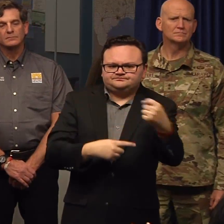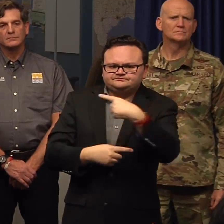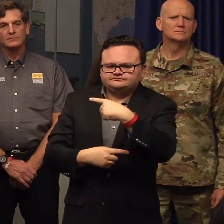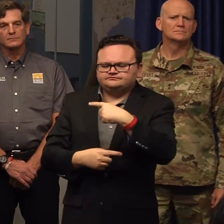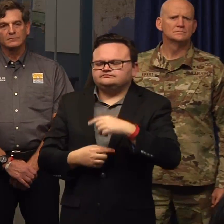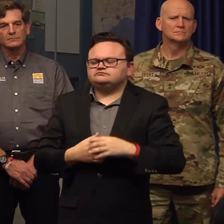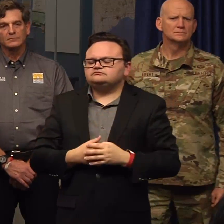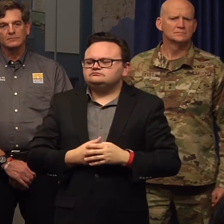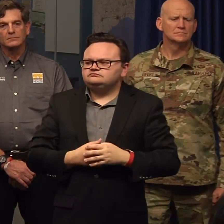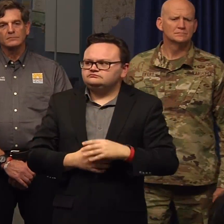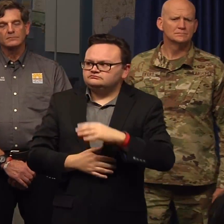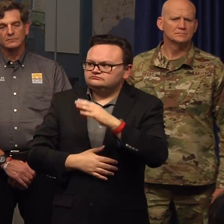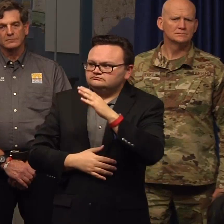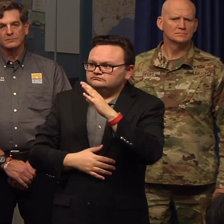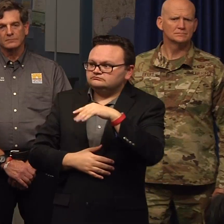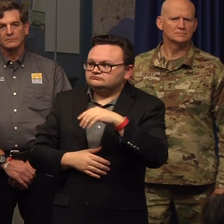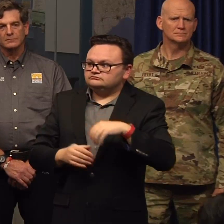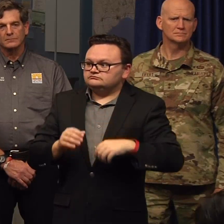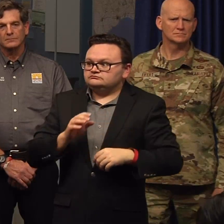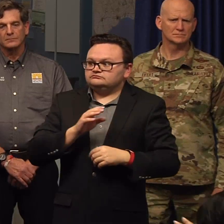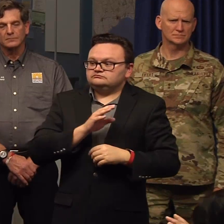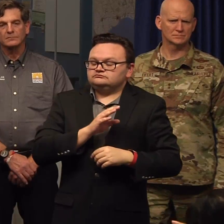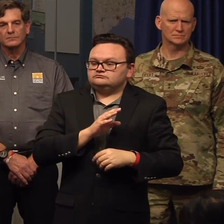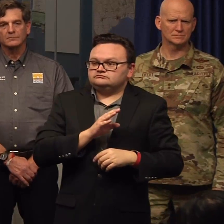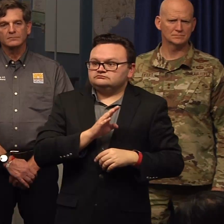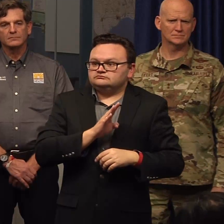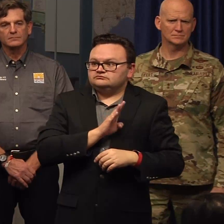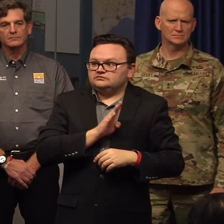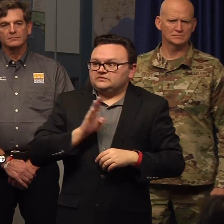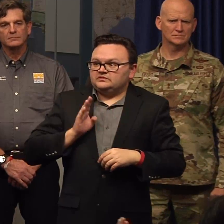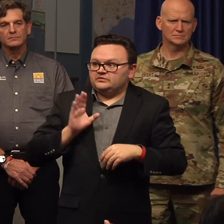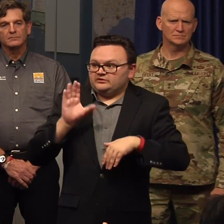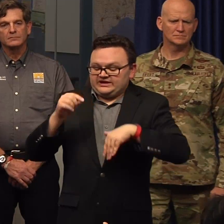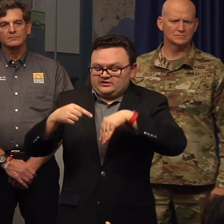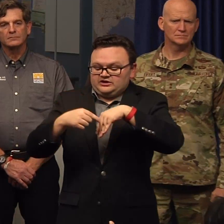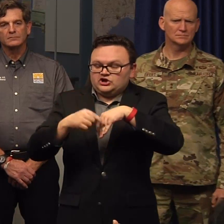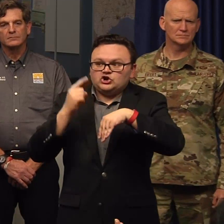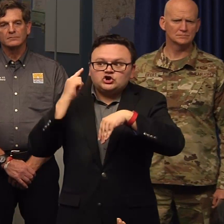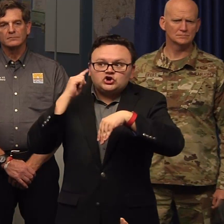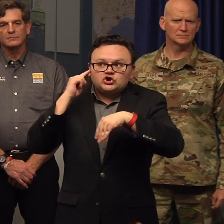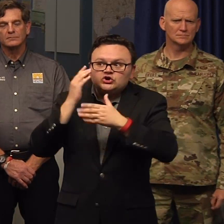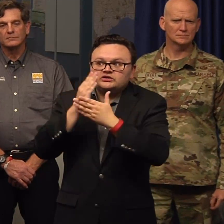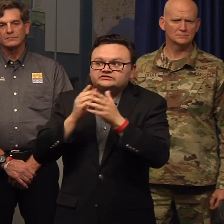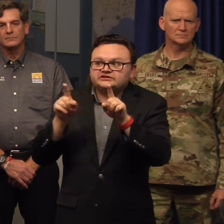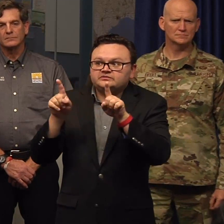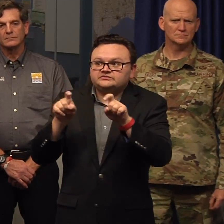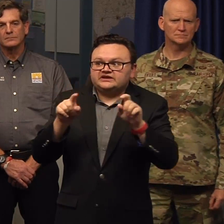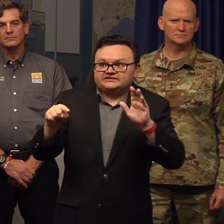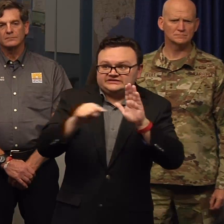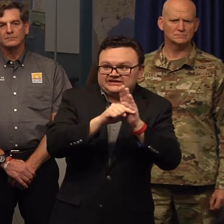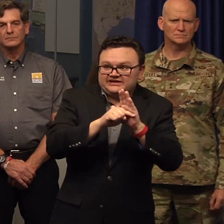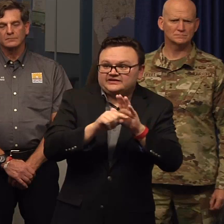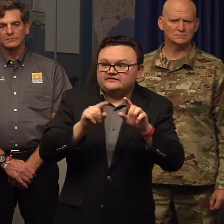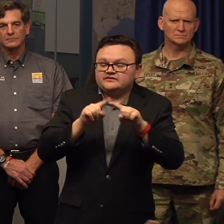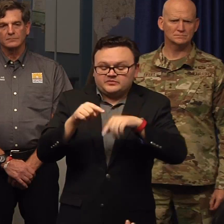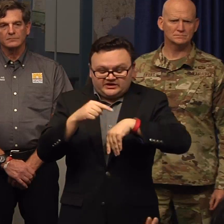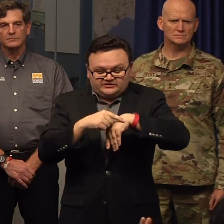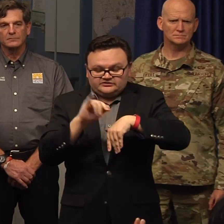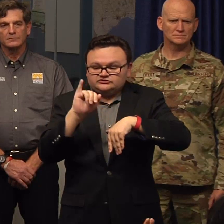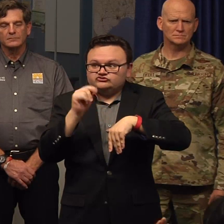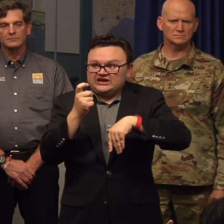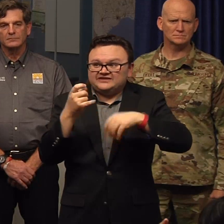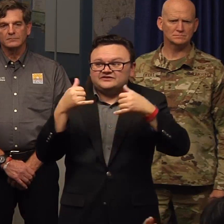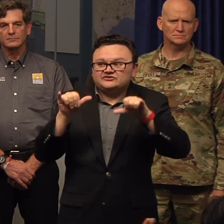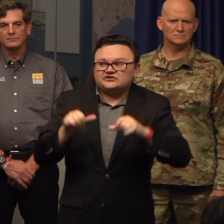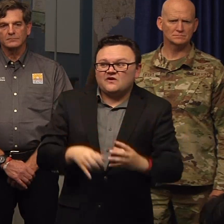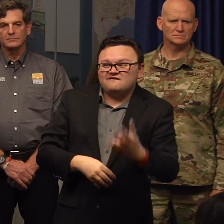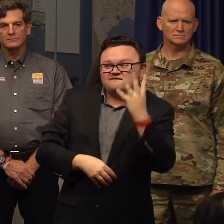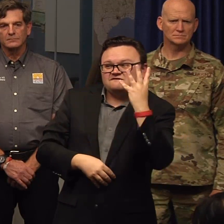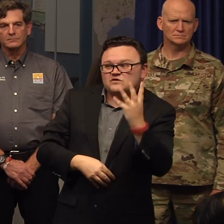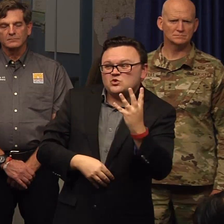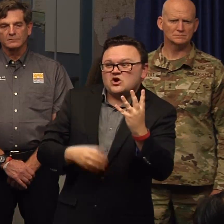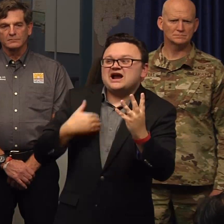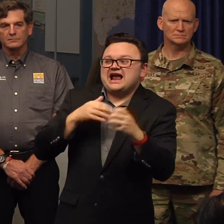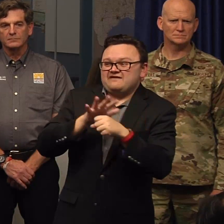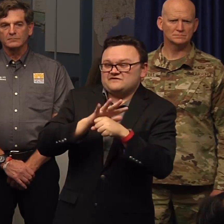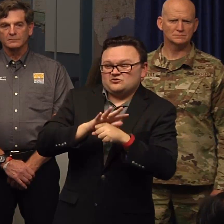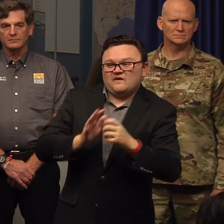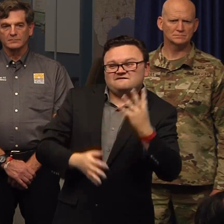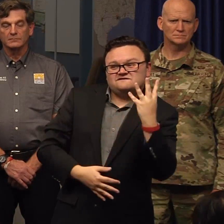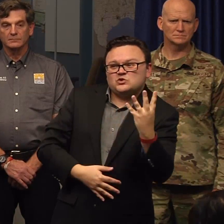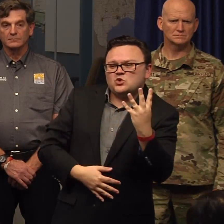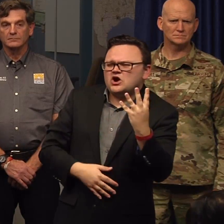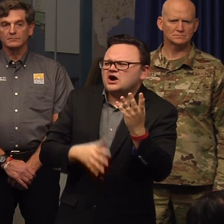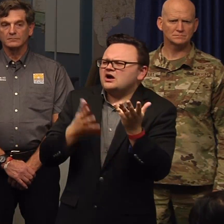YOU MUST BE RELIEVED THAT